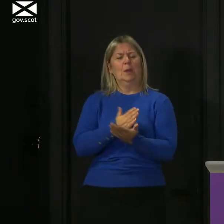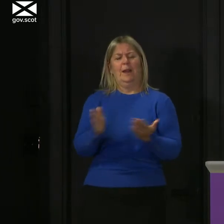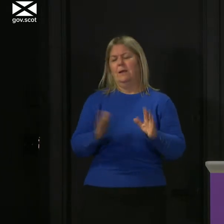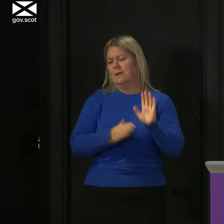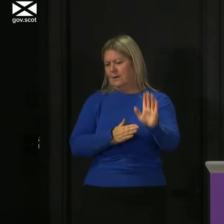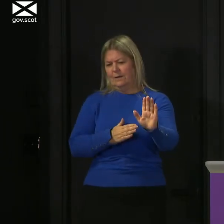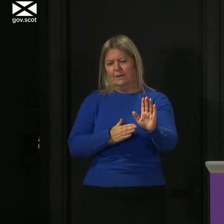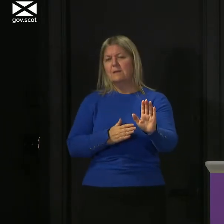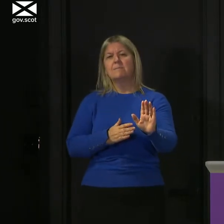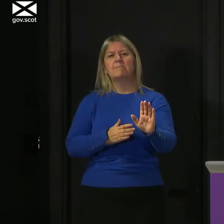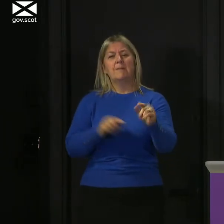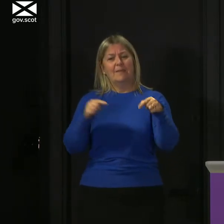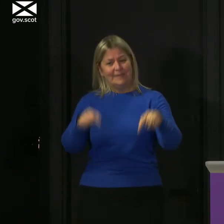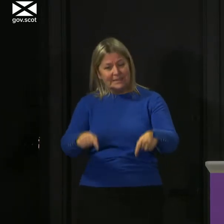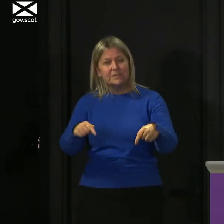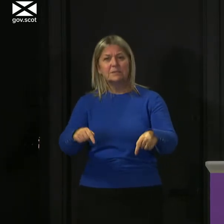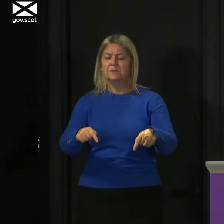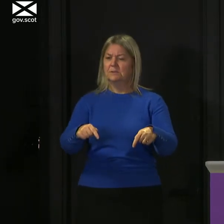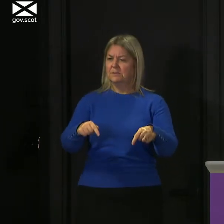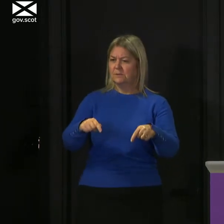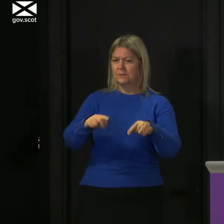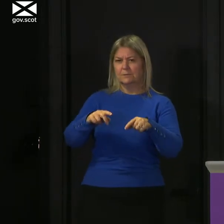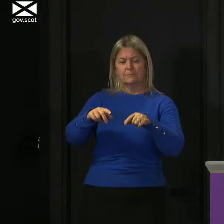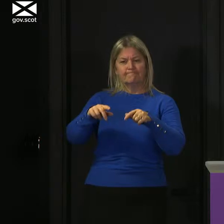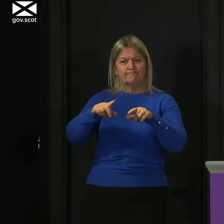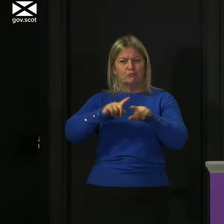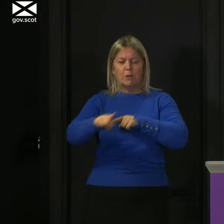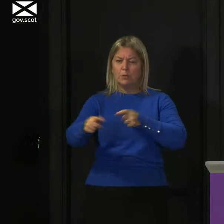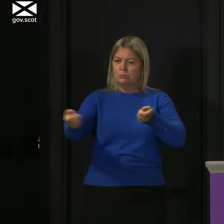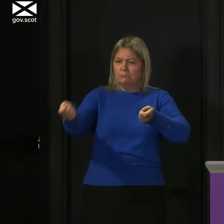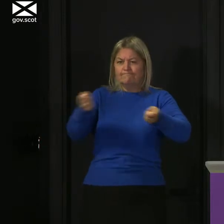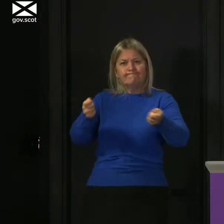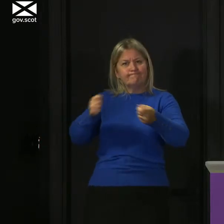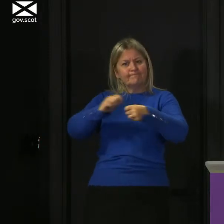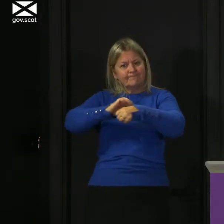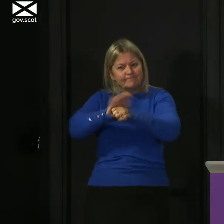this is all about trying to manage this infection in a way that allows us to keep schools open,